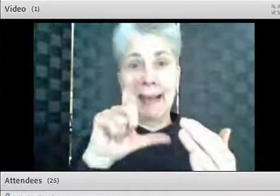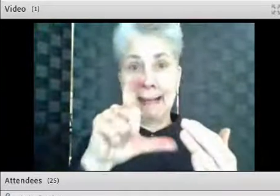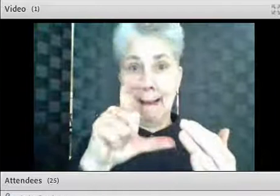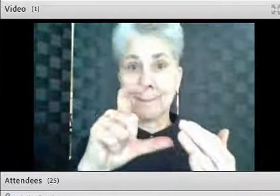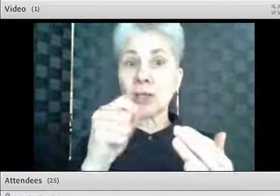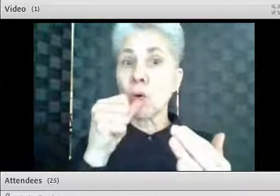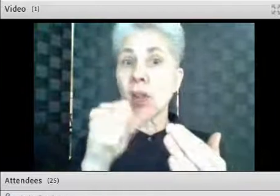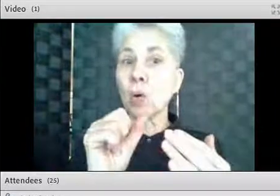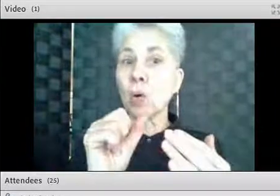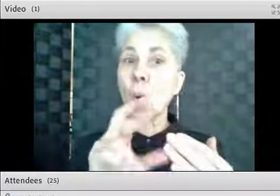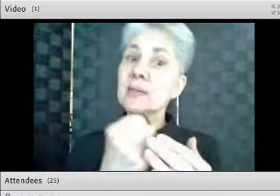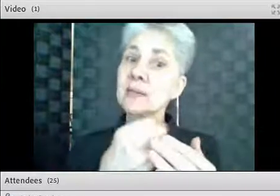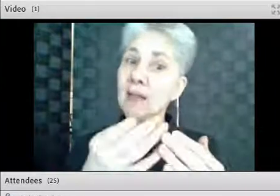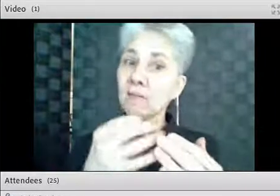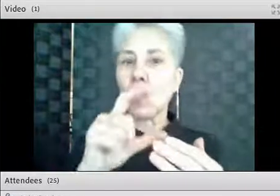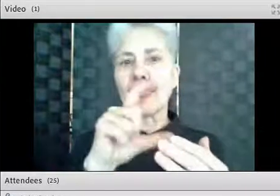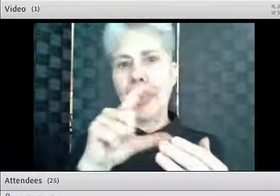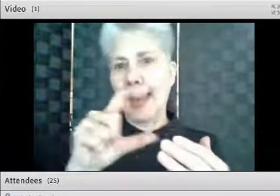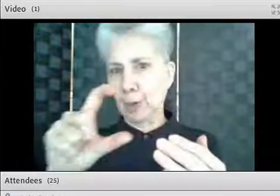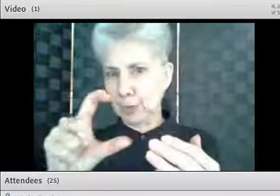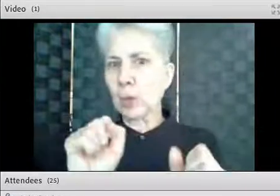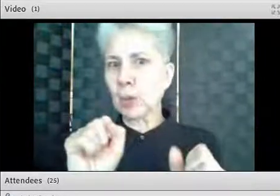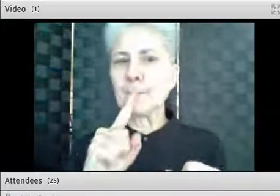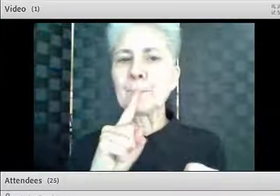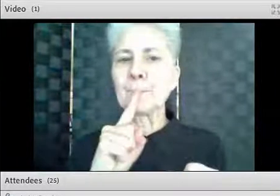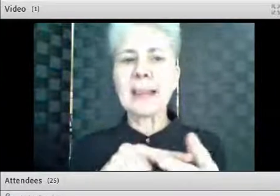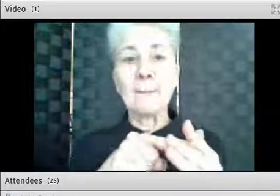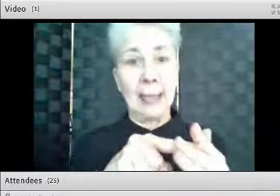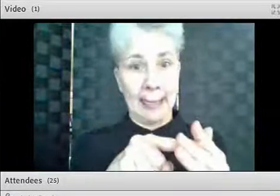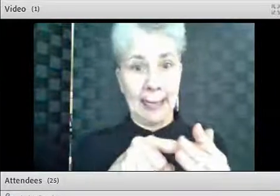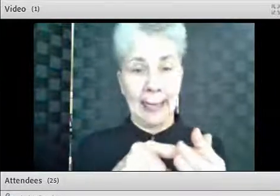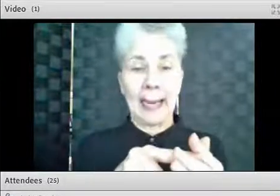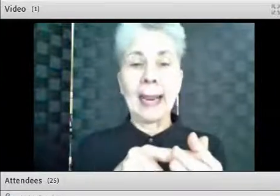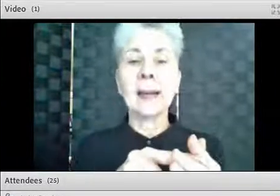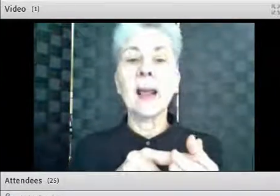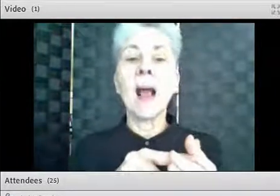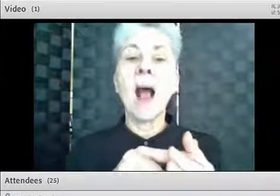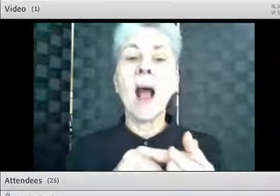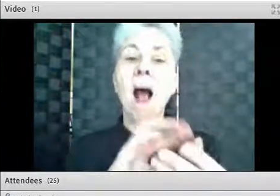because there can be multiple capital letters at the beginning of a notation for LCC,